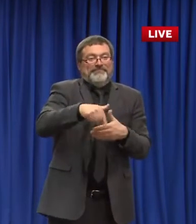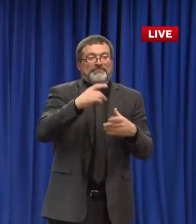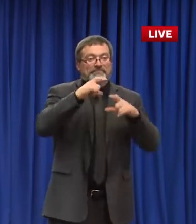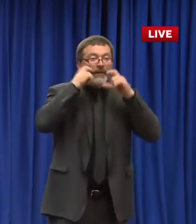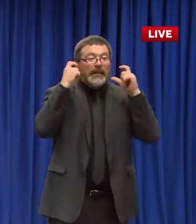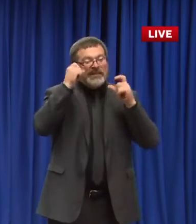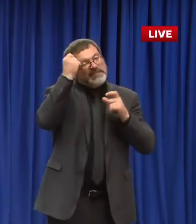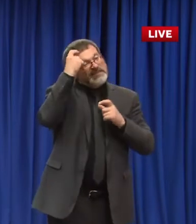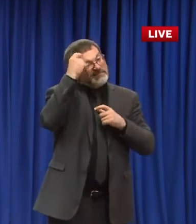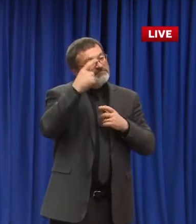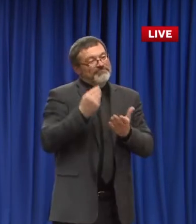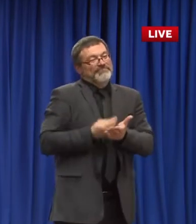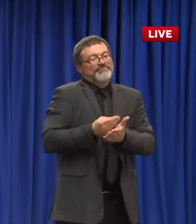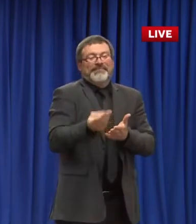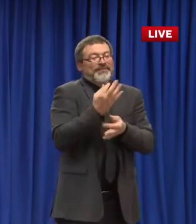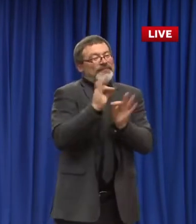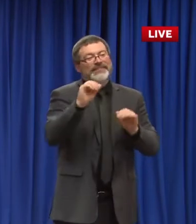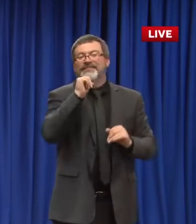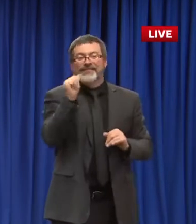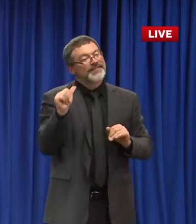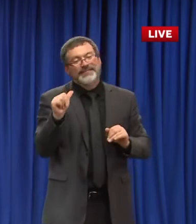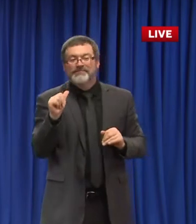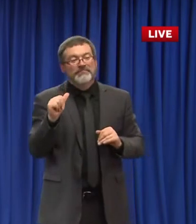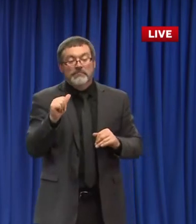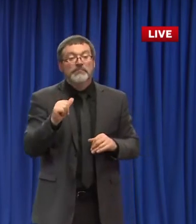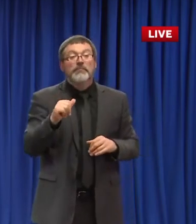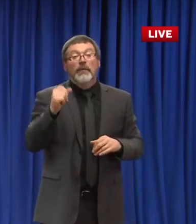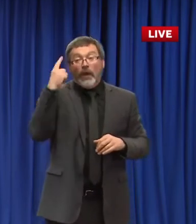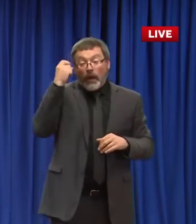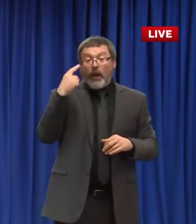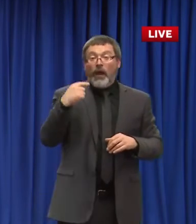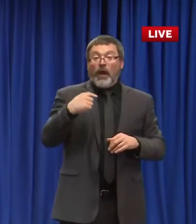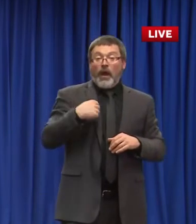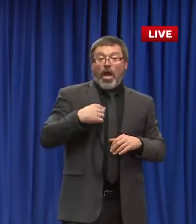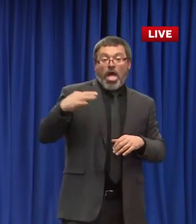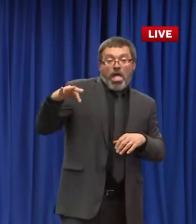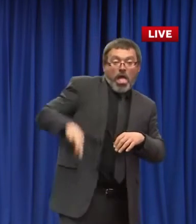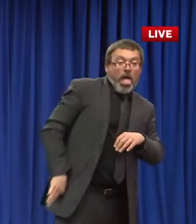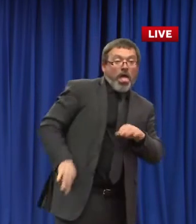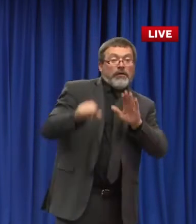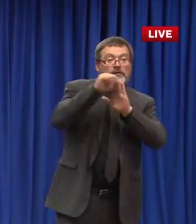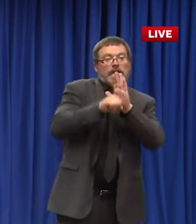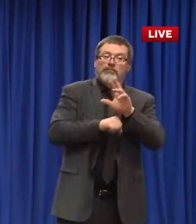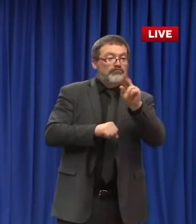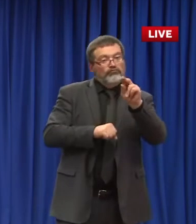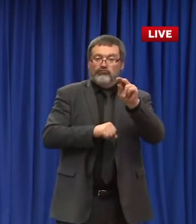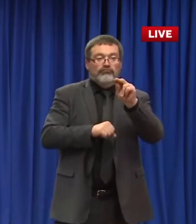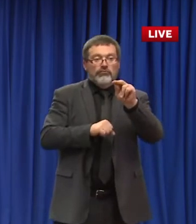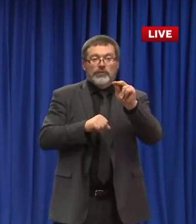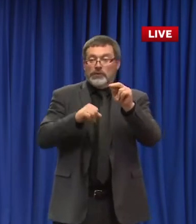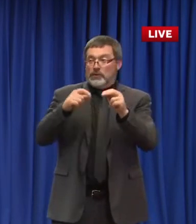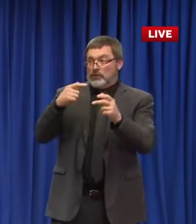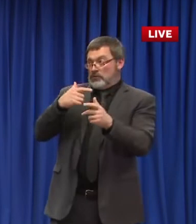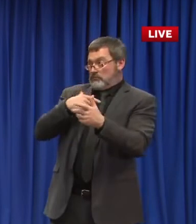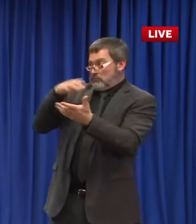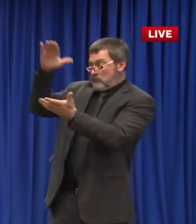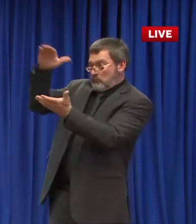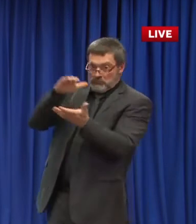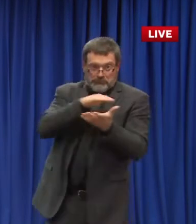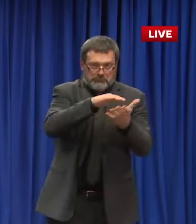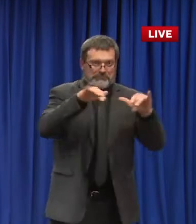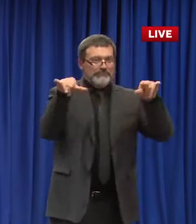OUTLETS ACROSS THE STATE THE MASTER BEING PASSED ON TO CUSTOMERS AT COST MEANING THE STATE IS NOT PROFITING FROM THESE MASS AND EFFECTIVE IMMEDIATELY THE ONLINE PORTAL